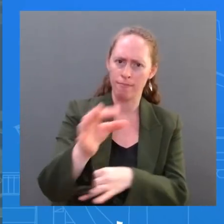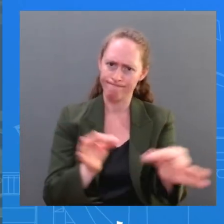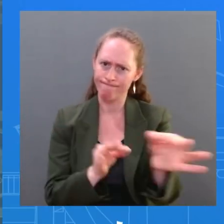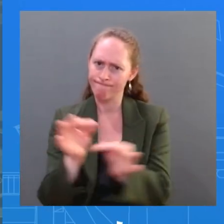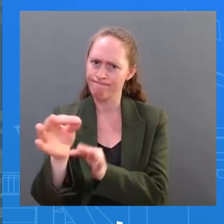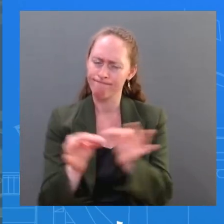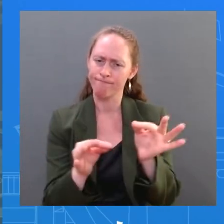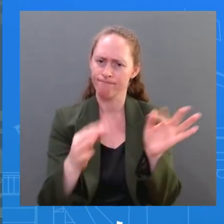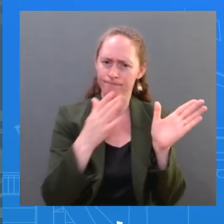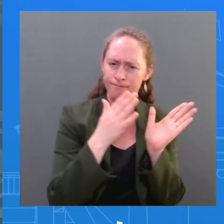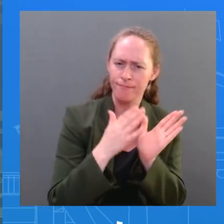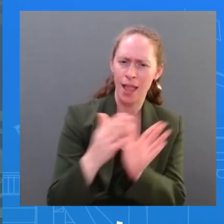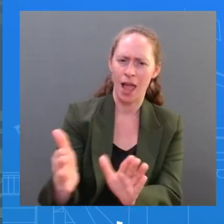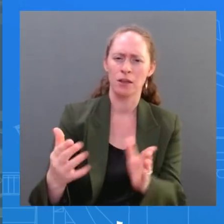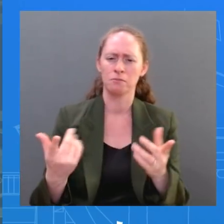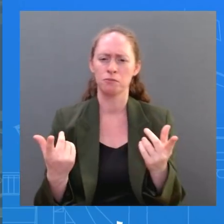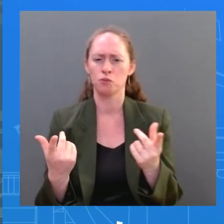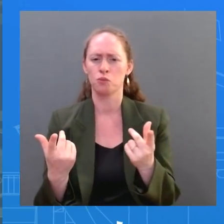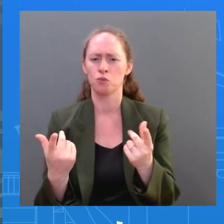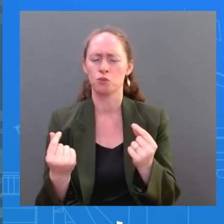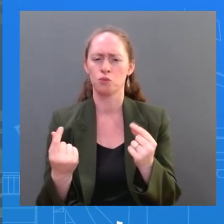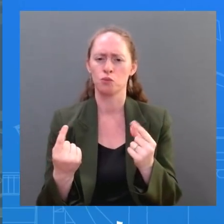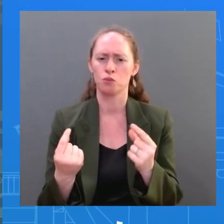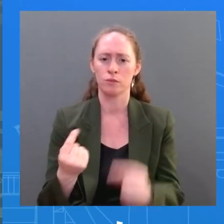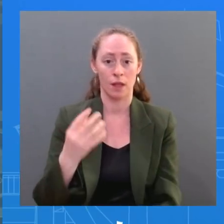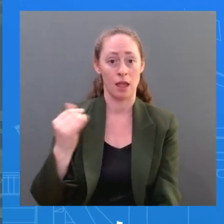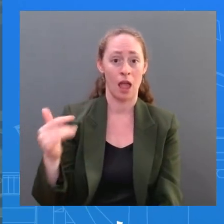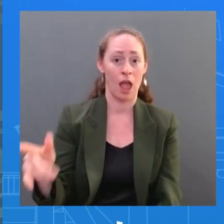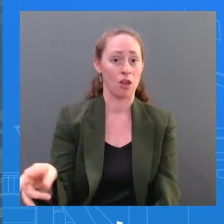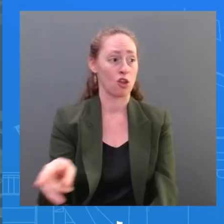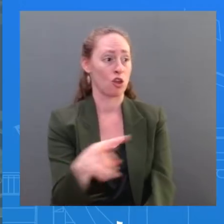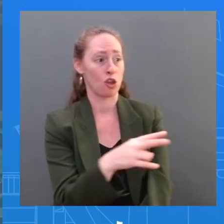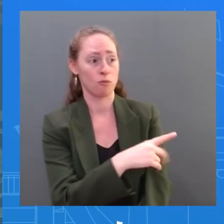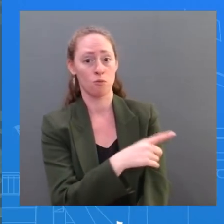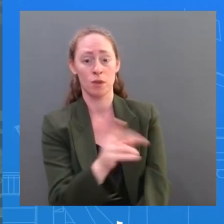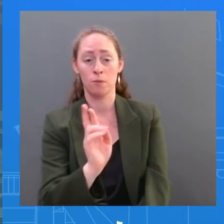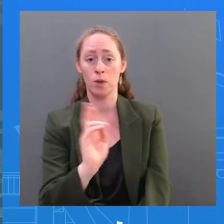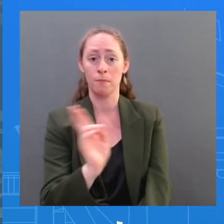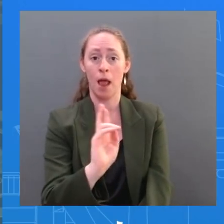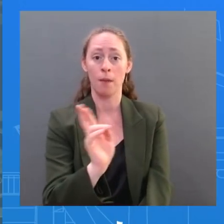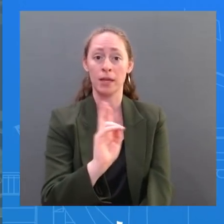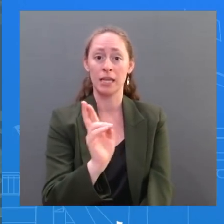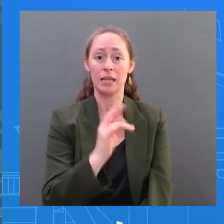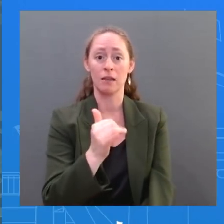They're asking or going to go for a national ban. So our work now is -- he's going to --